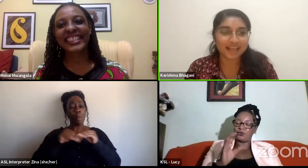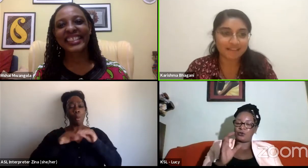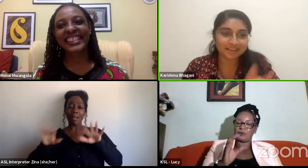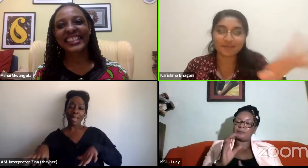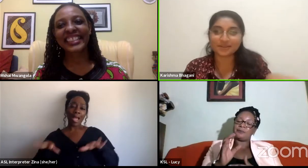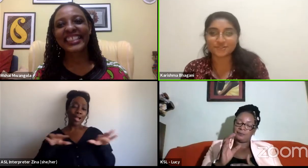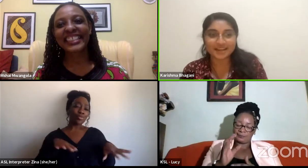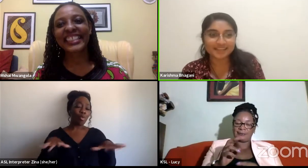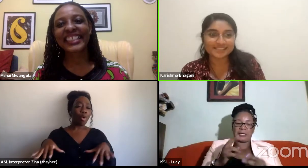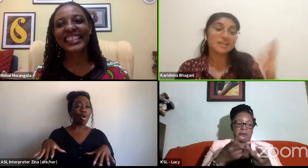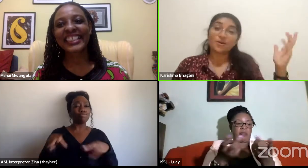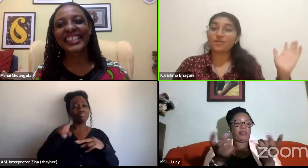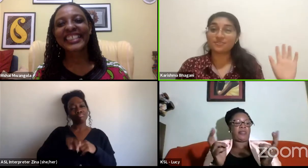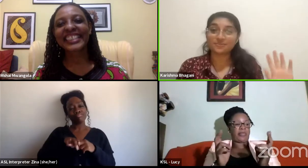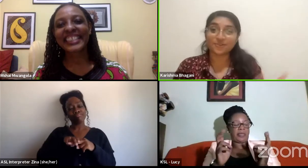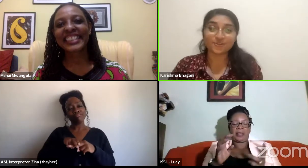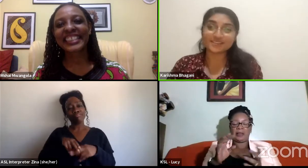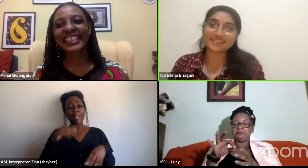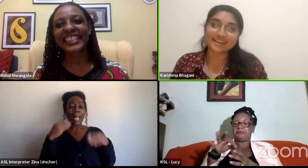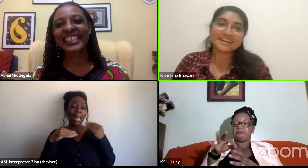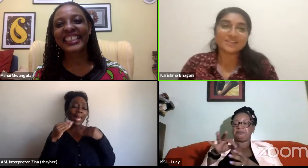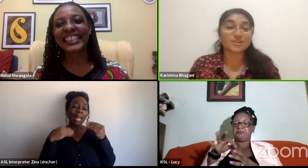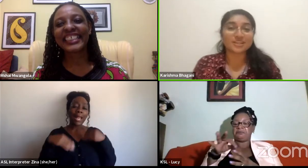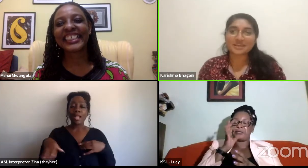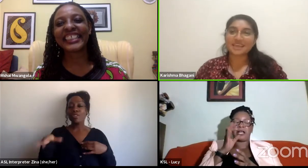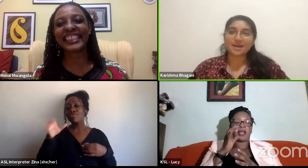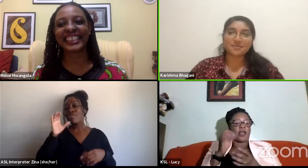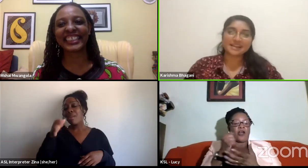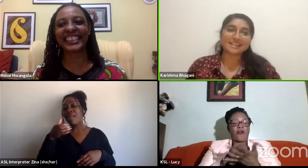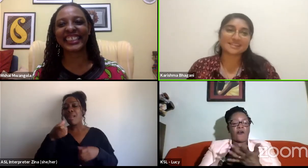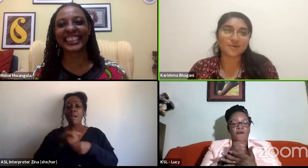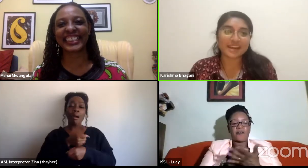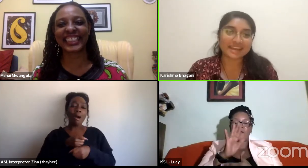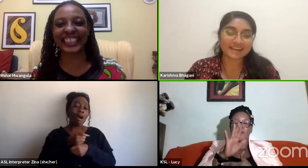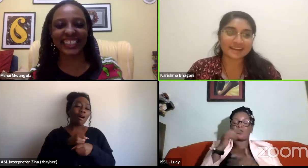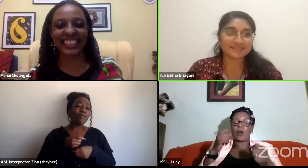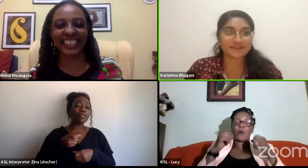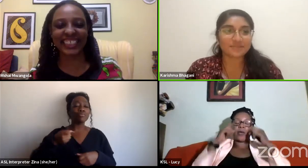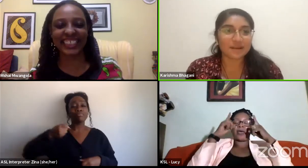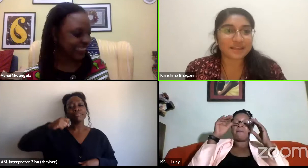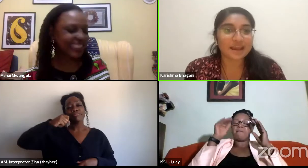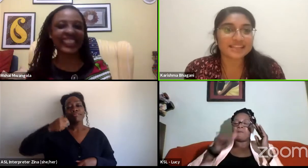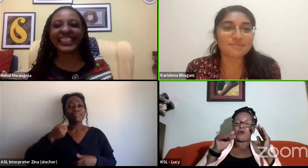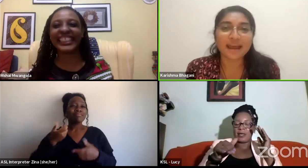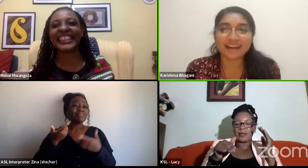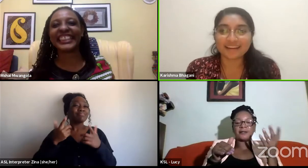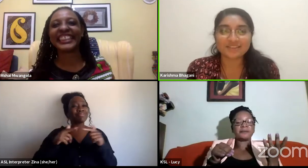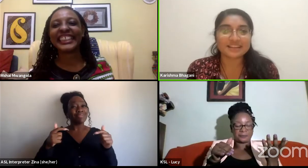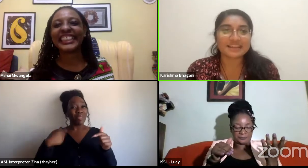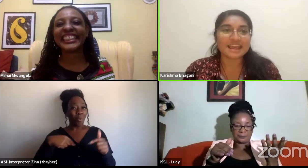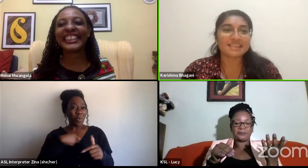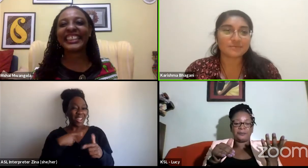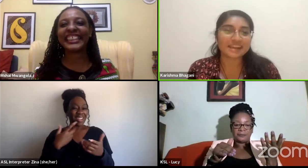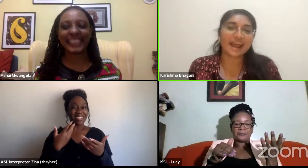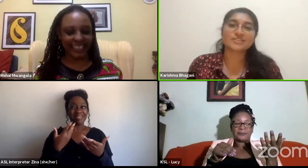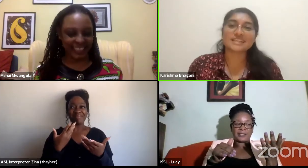having a couple of drinks, coffee, for those that are just waking up early in the morning and we aspire to the day that we can actually